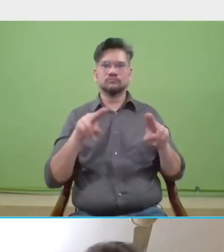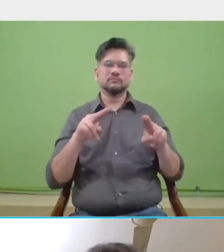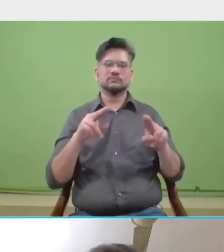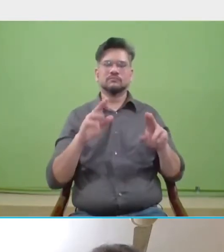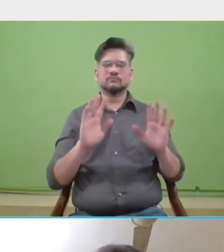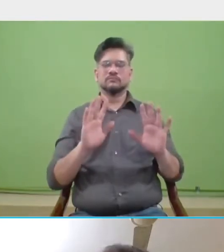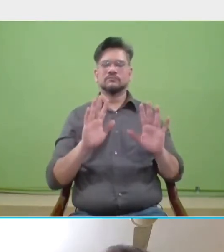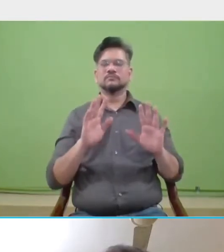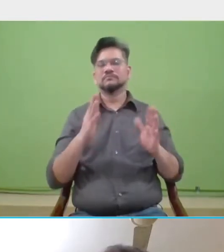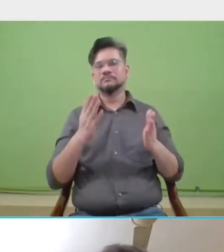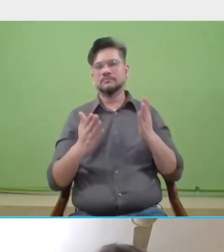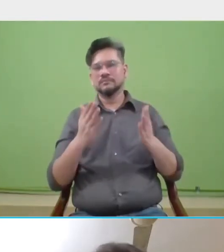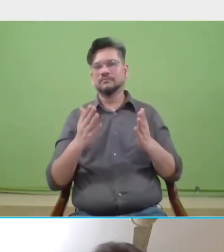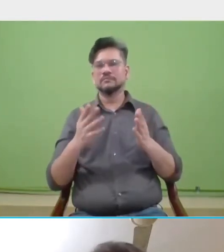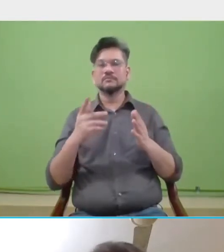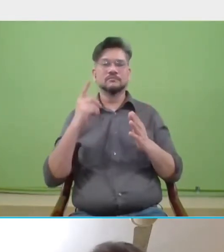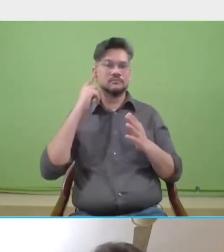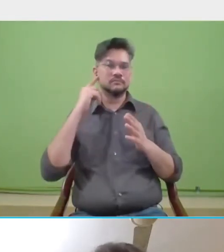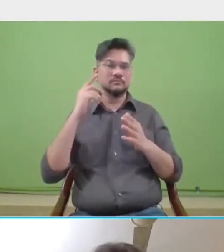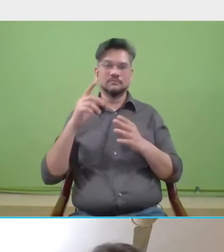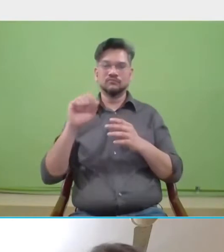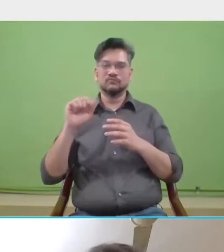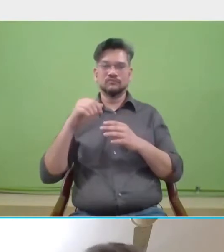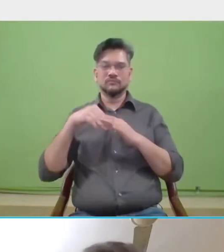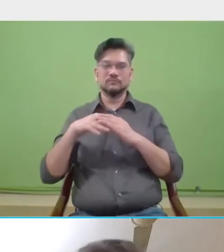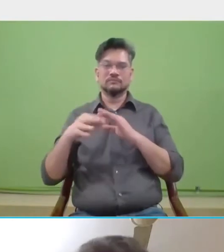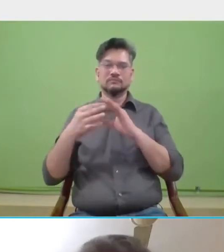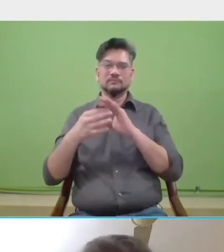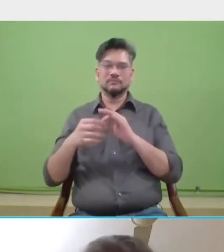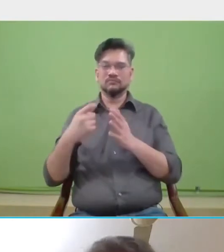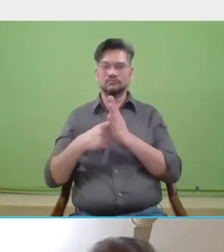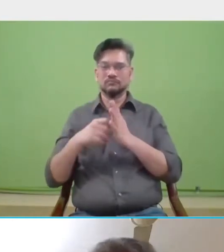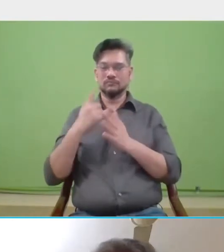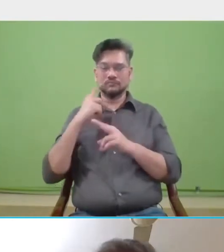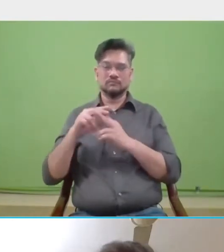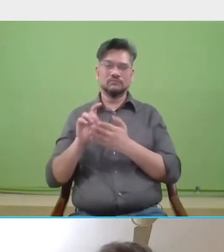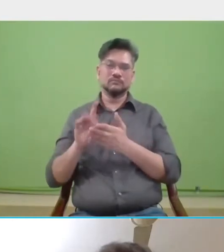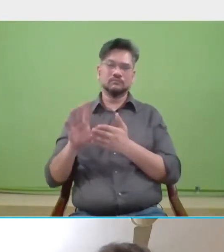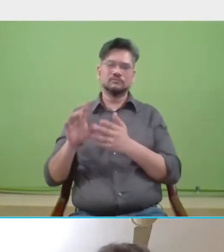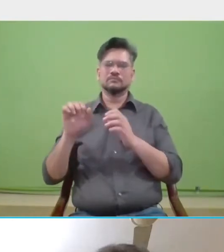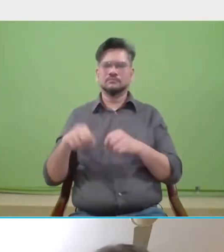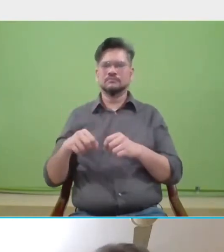certain basic communication communication you know it is possible to establish within much